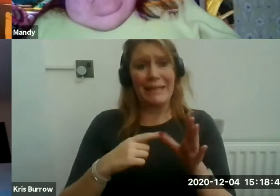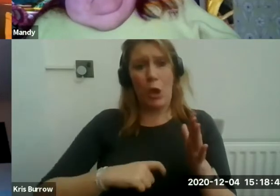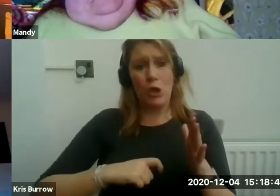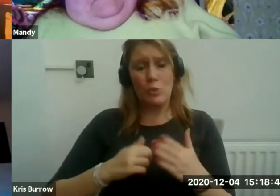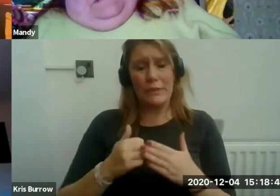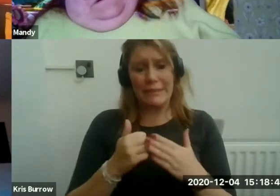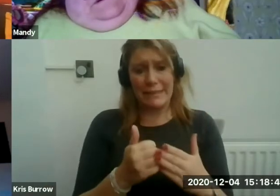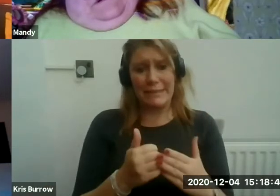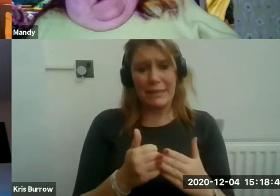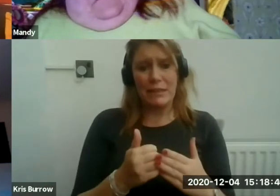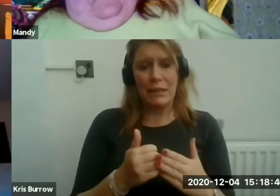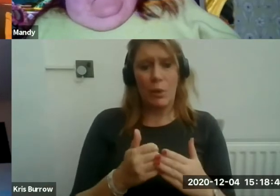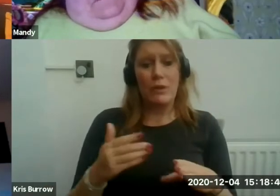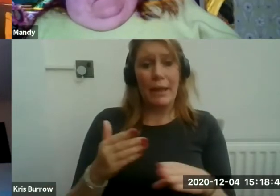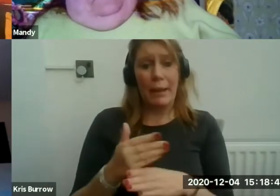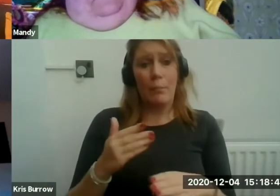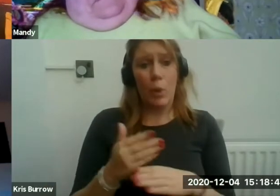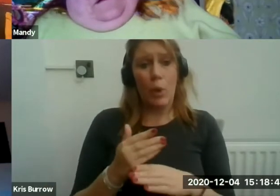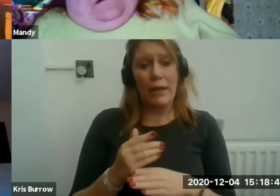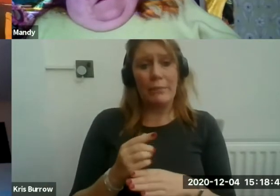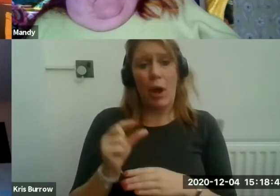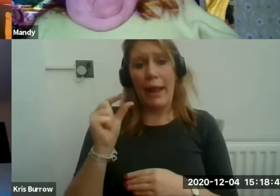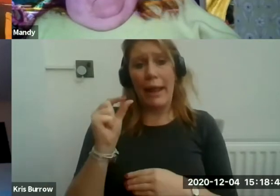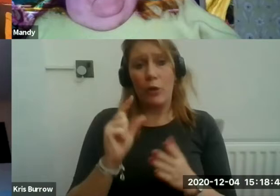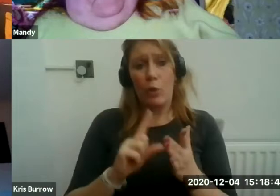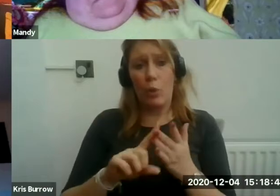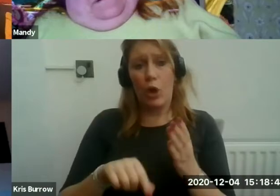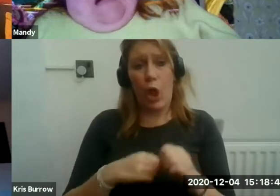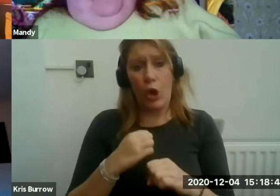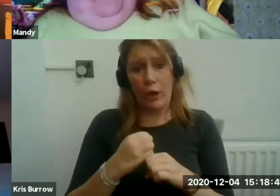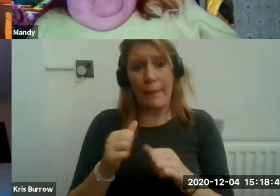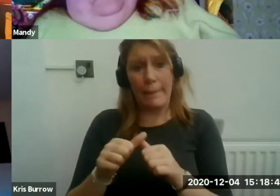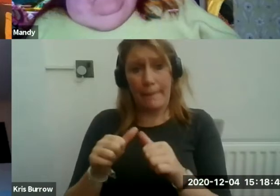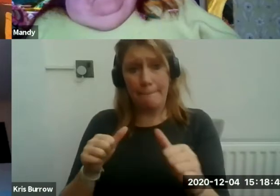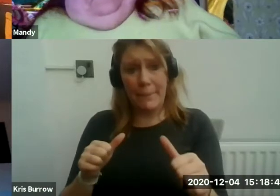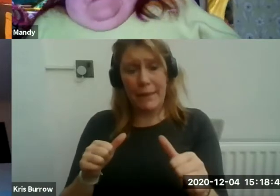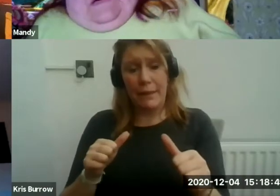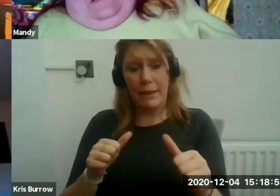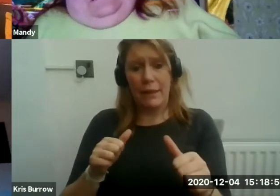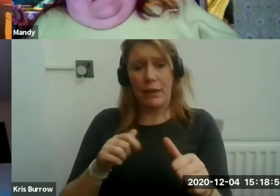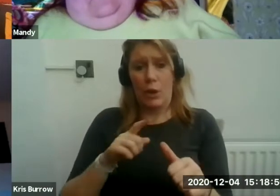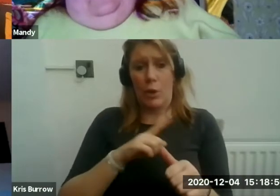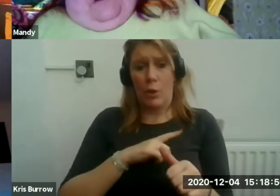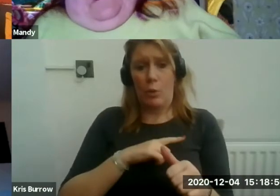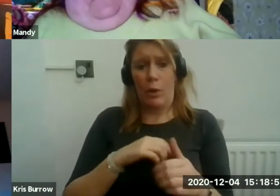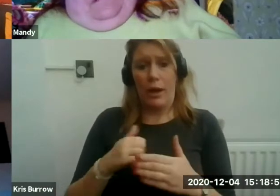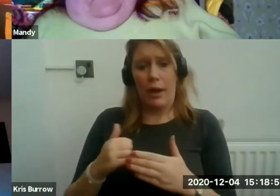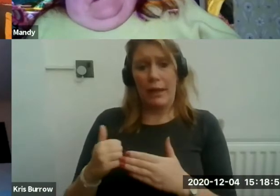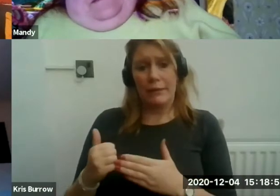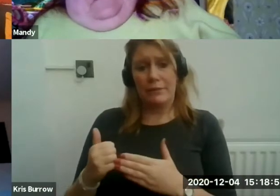camera woman, I know Jenny filmed it and